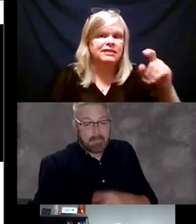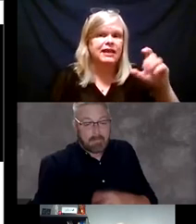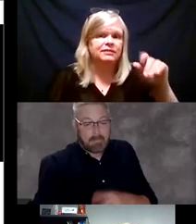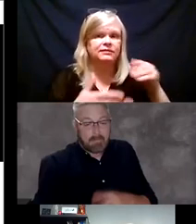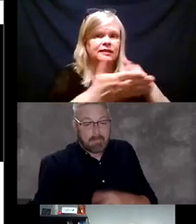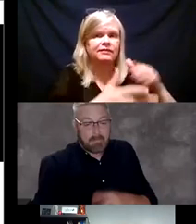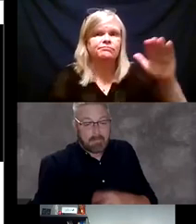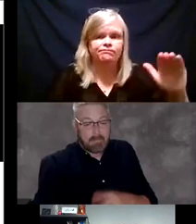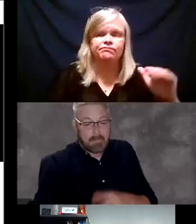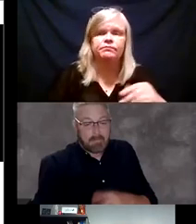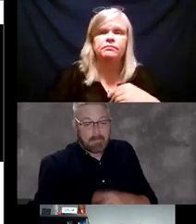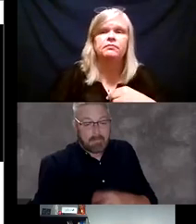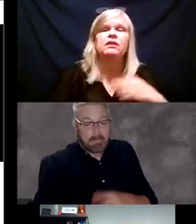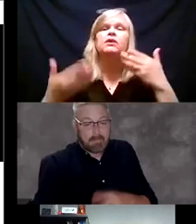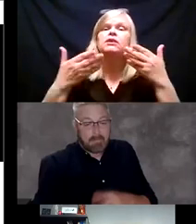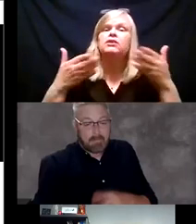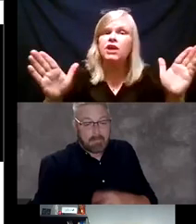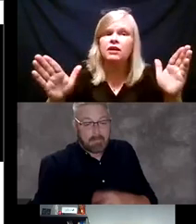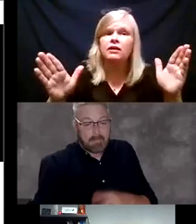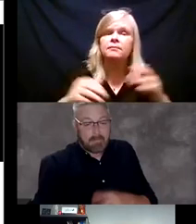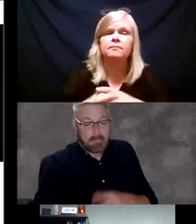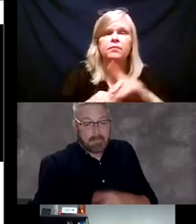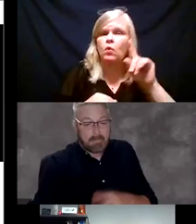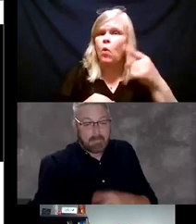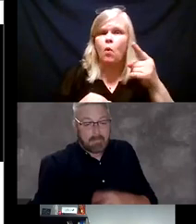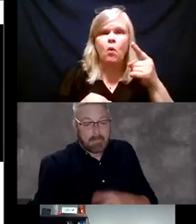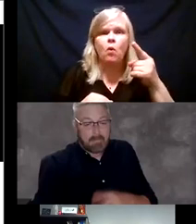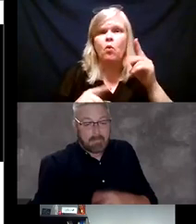GENERALLY SPEAKING, IT'S ONLY GOING DO APPLY TO A DEFEND WHO